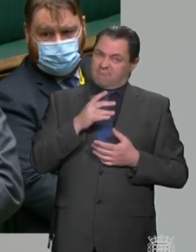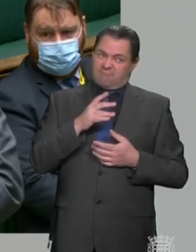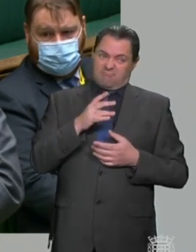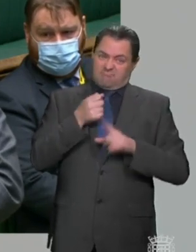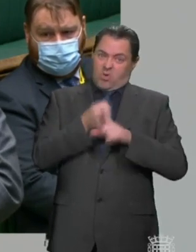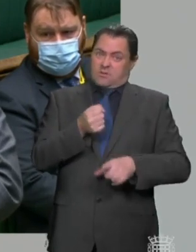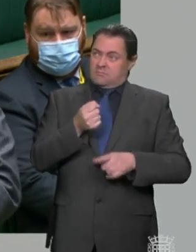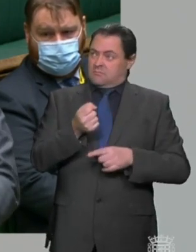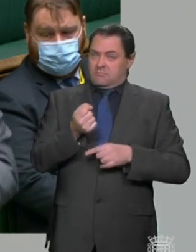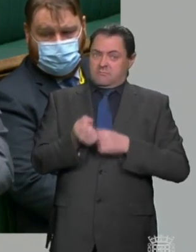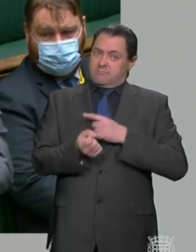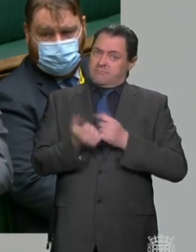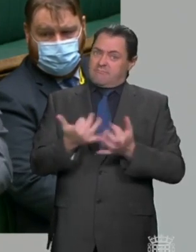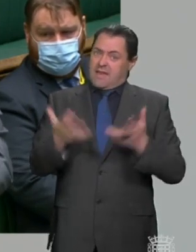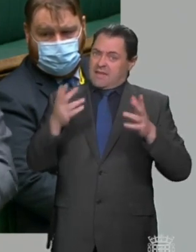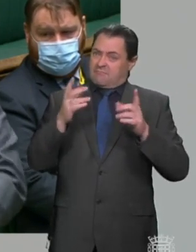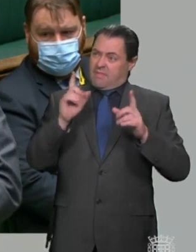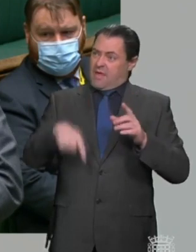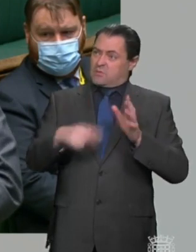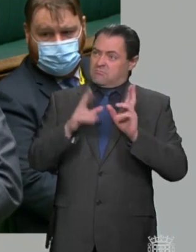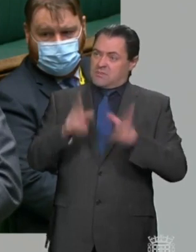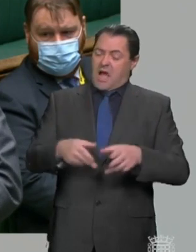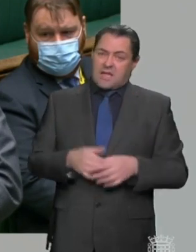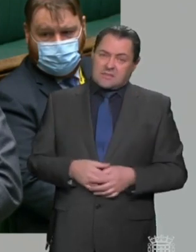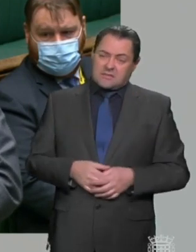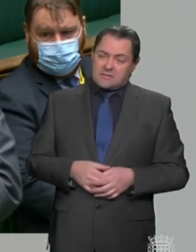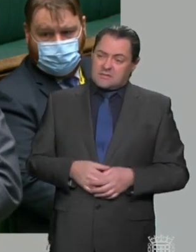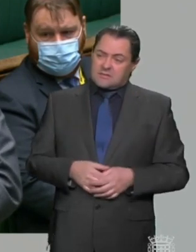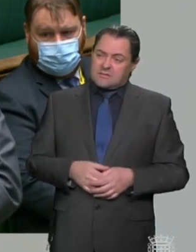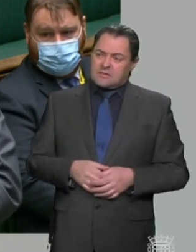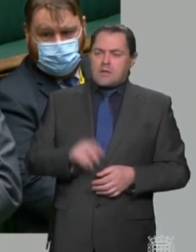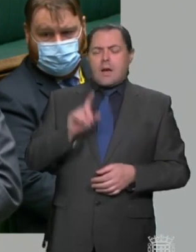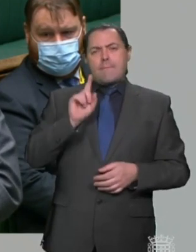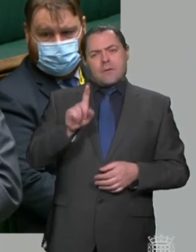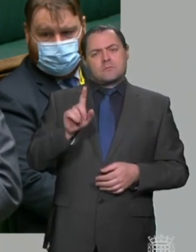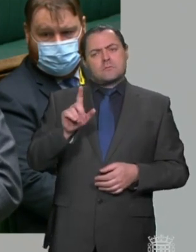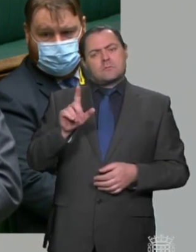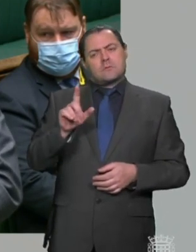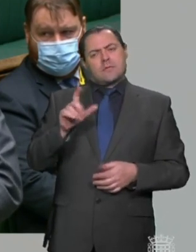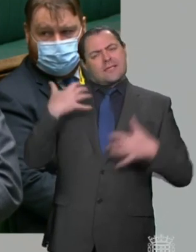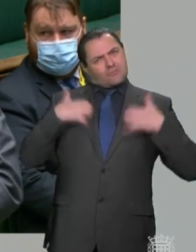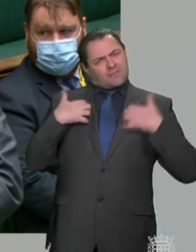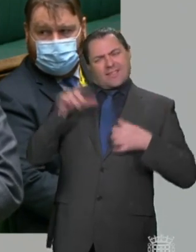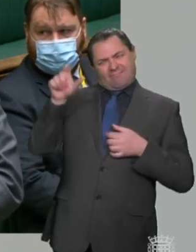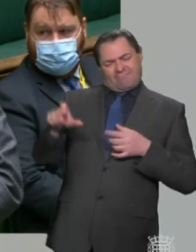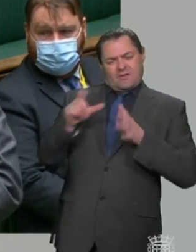lives. When even a disgraced figure like Dominic Cummings is willing to own up and apologise, is it